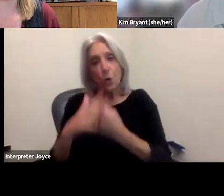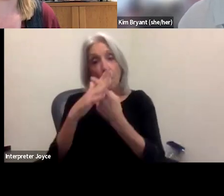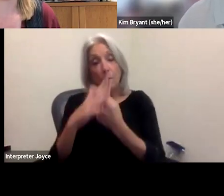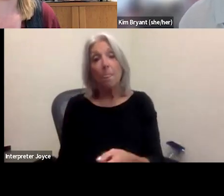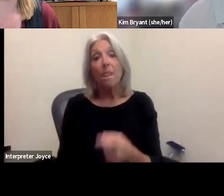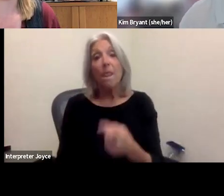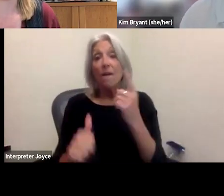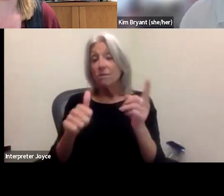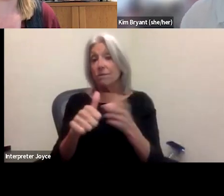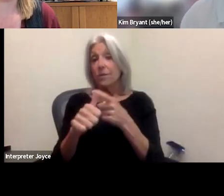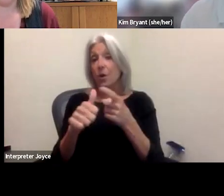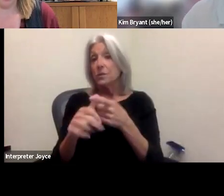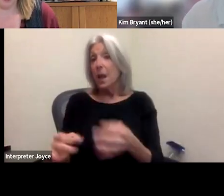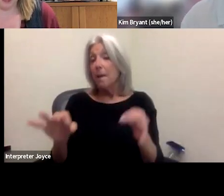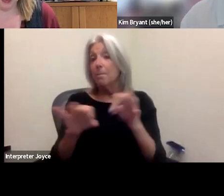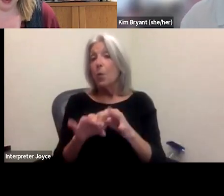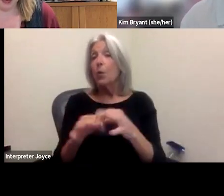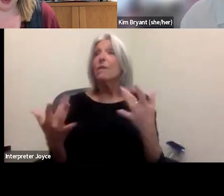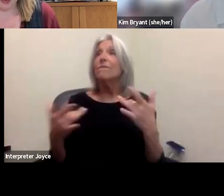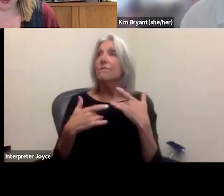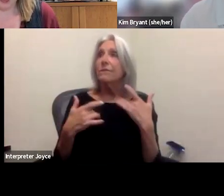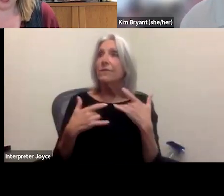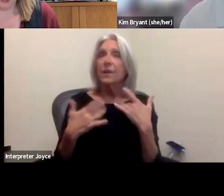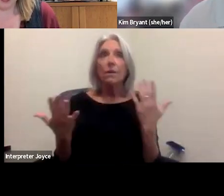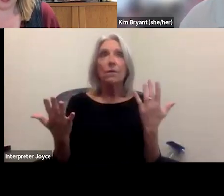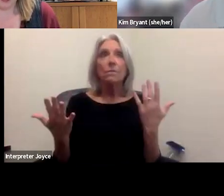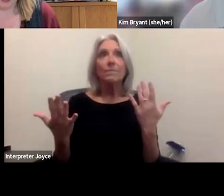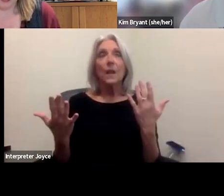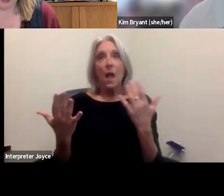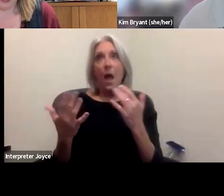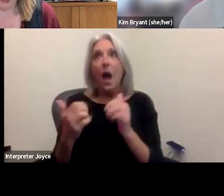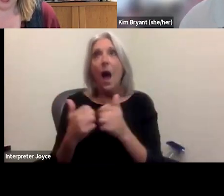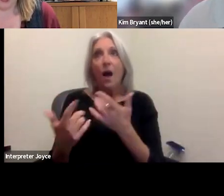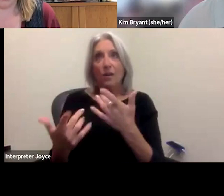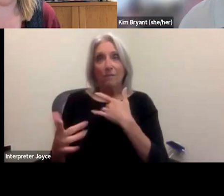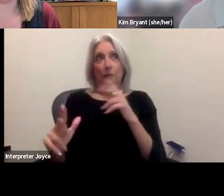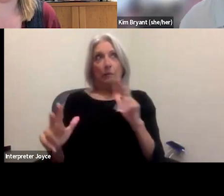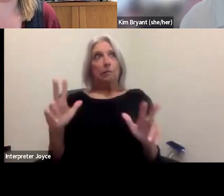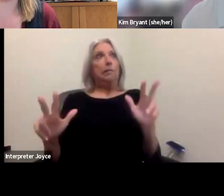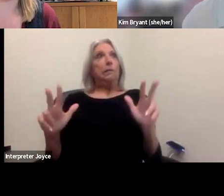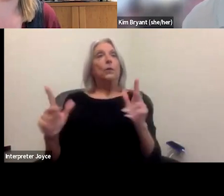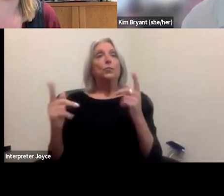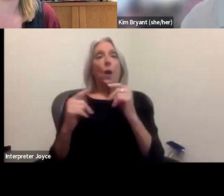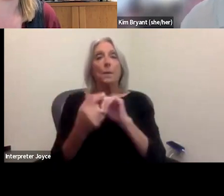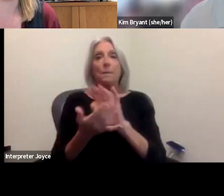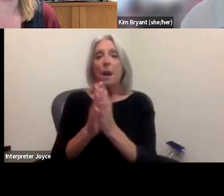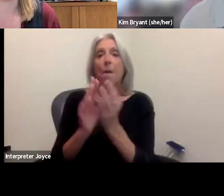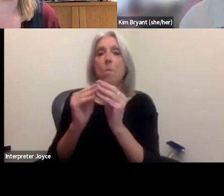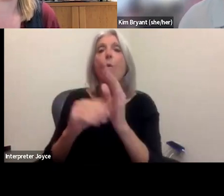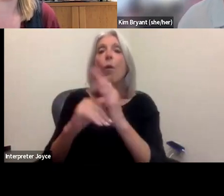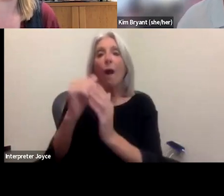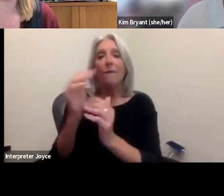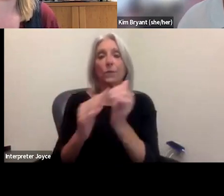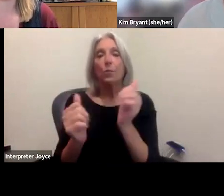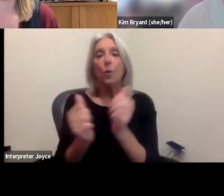is getting comfortable with being uncomfortable. There was a study by Findler and others in 2007--